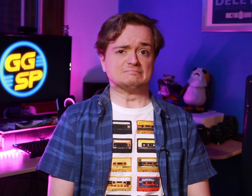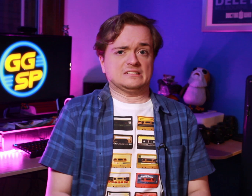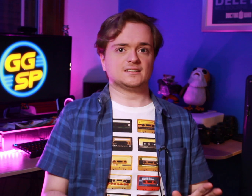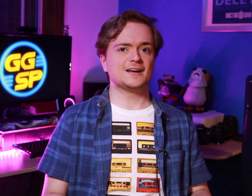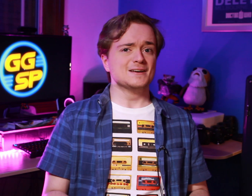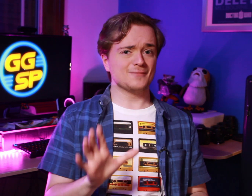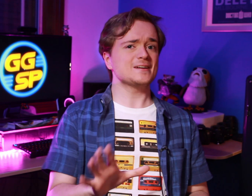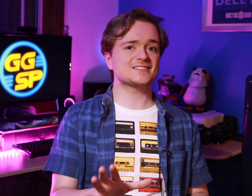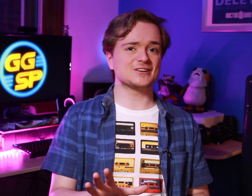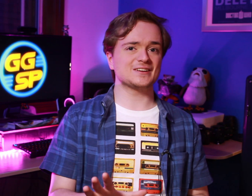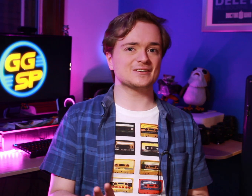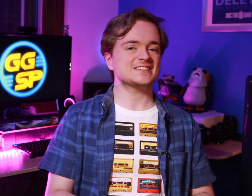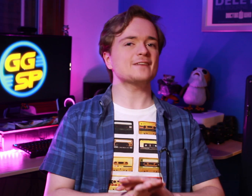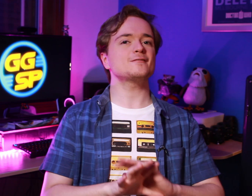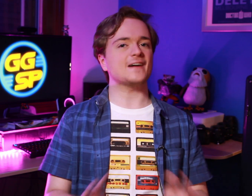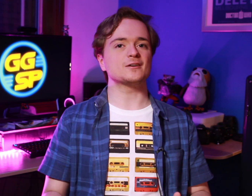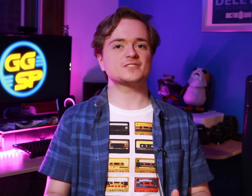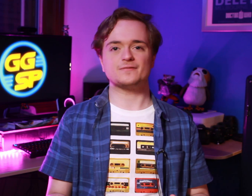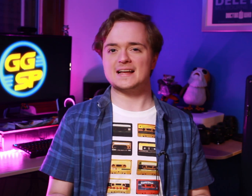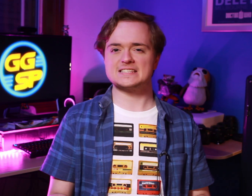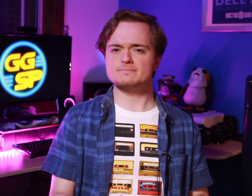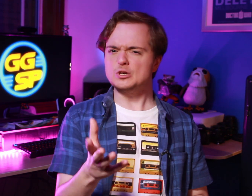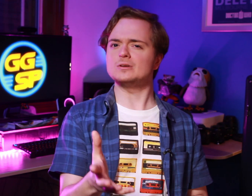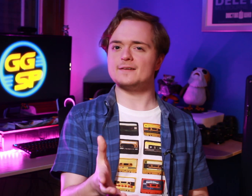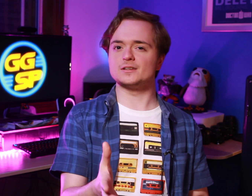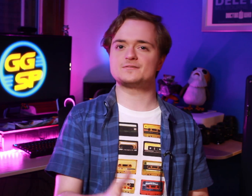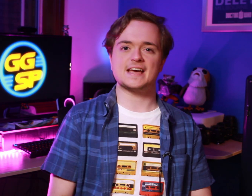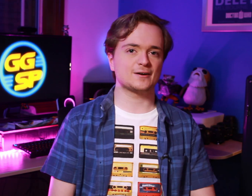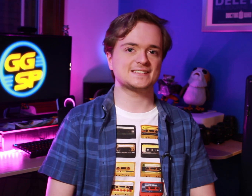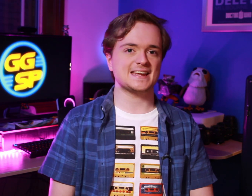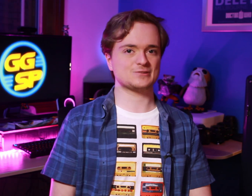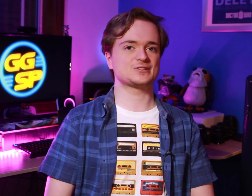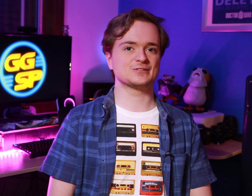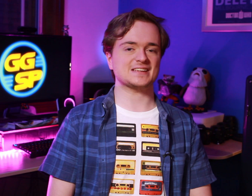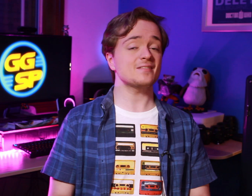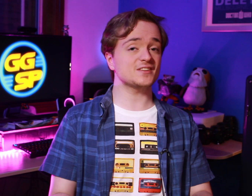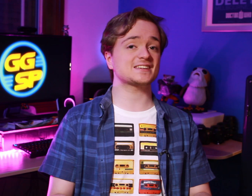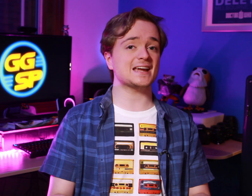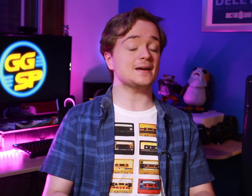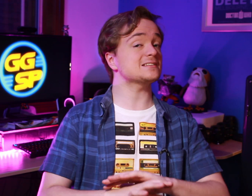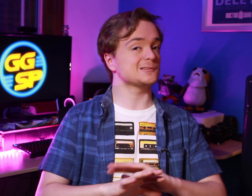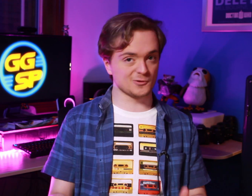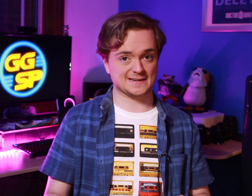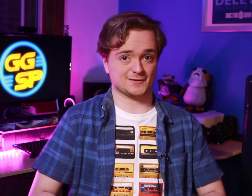Mojang Studios never fail to find some new level of terror to introduce, and this game is no different.